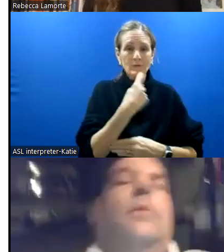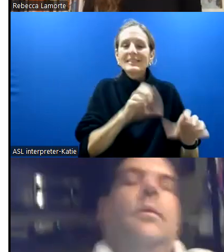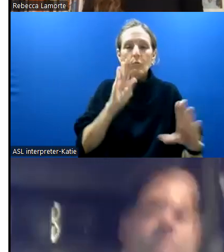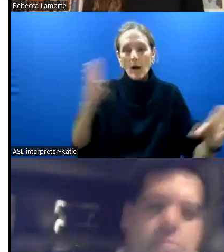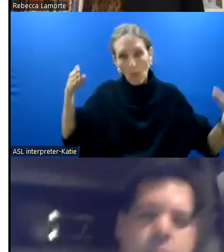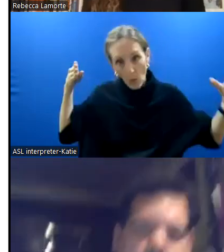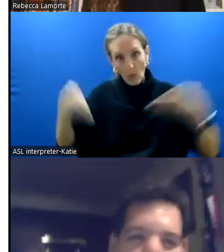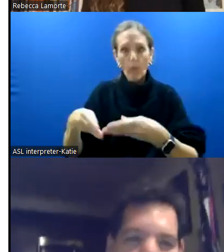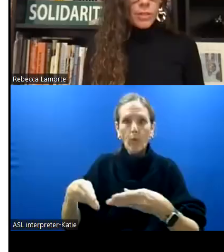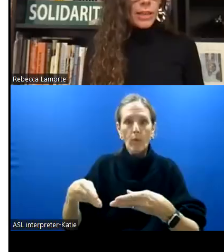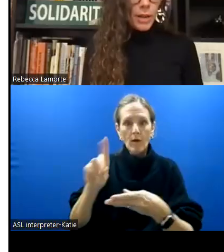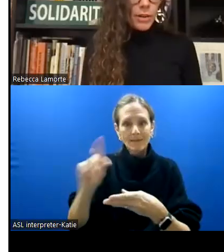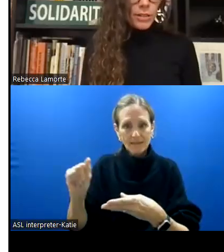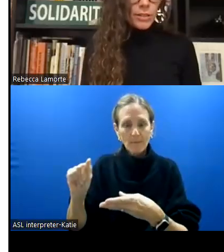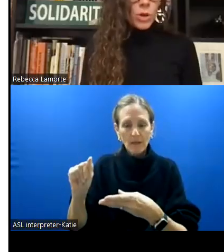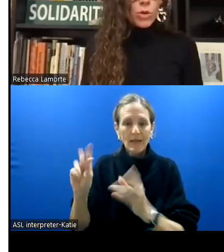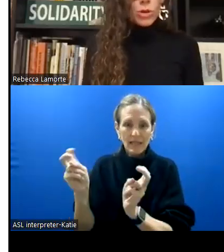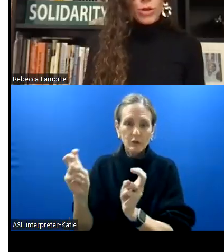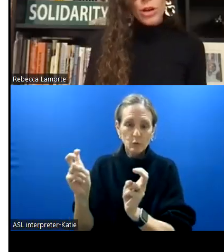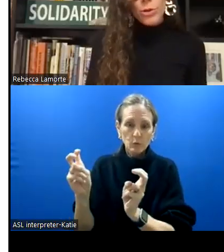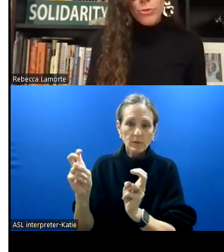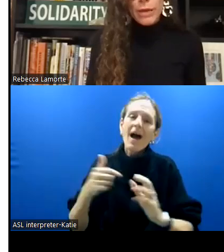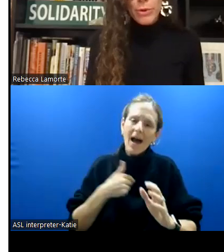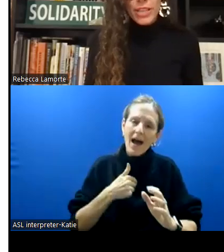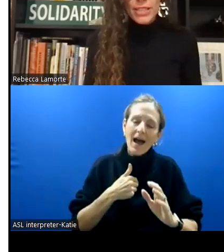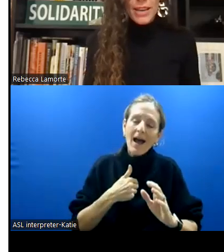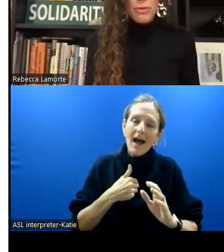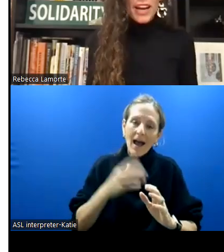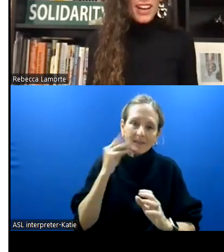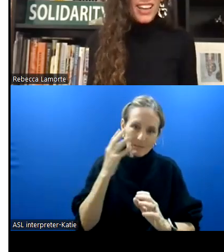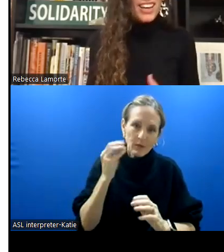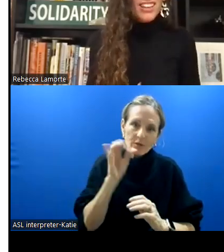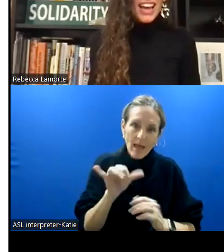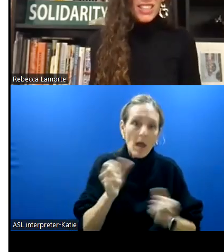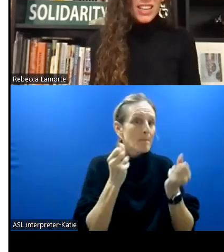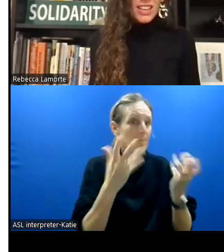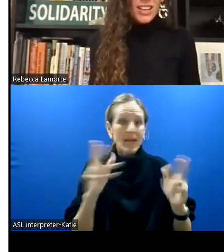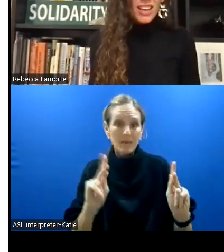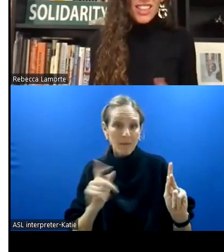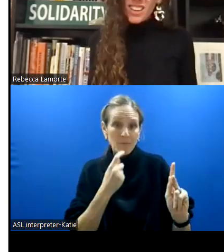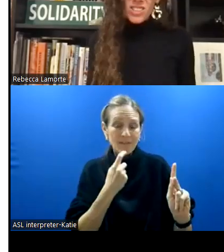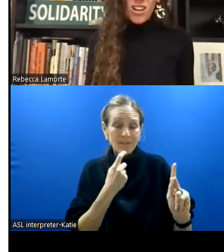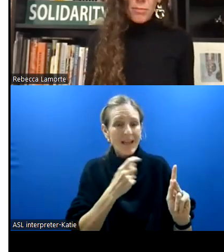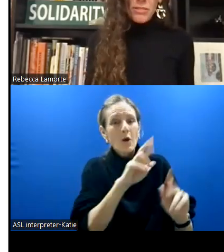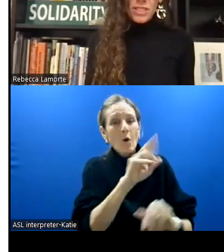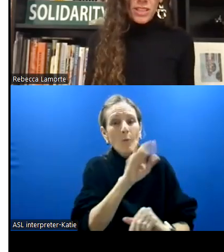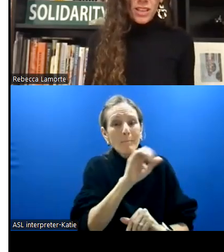I dealt with that personally in my race. There were a number of people that said, "Rebecca, get elected and then talk about these things.